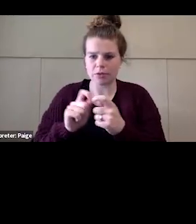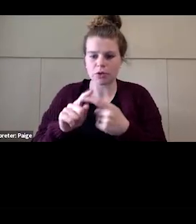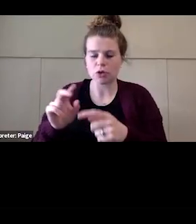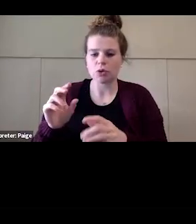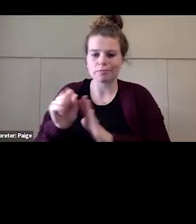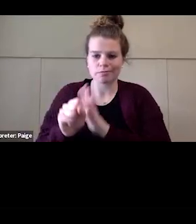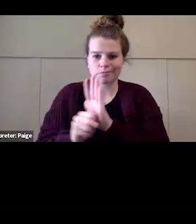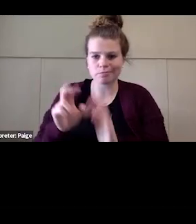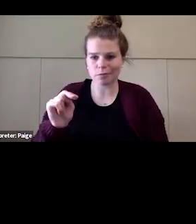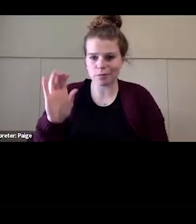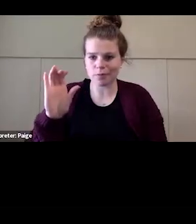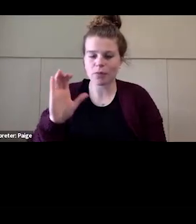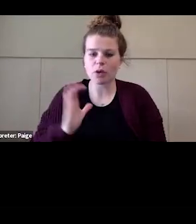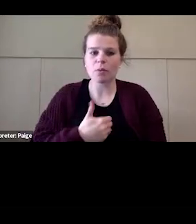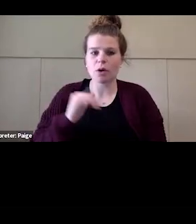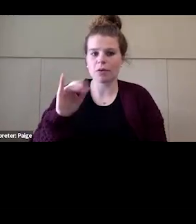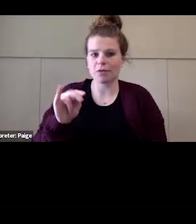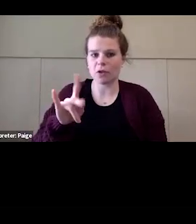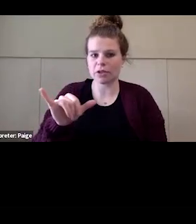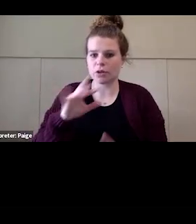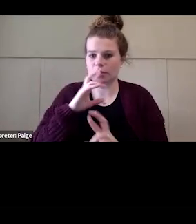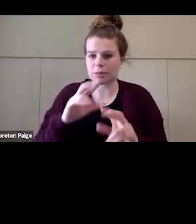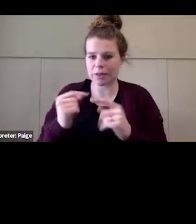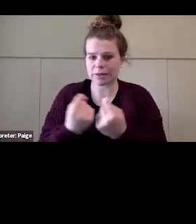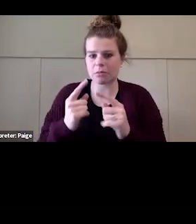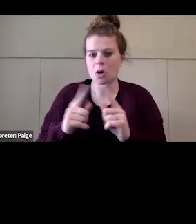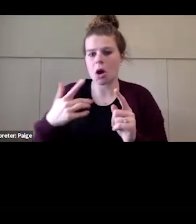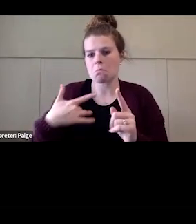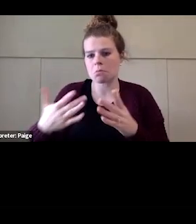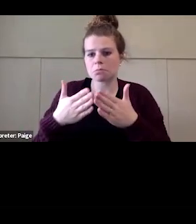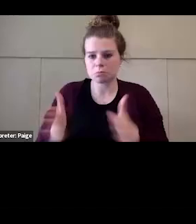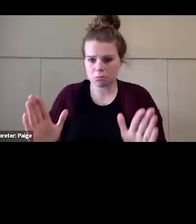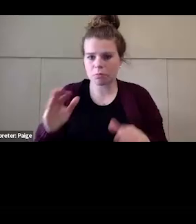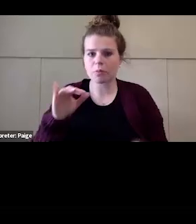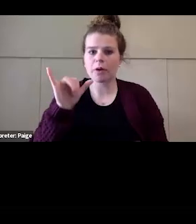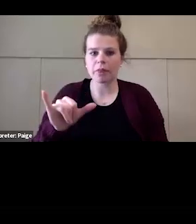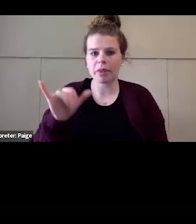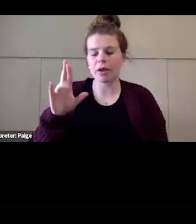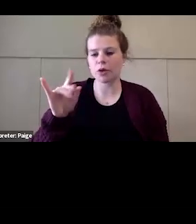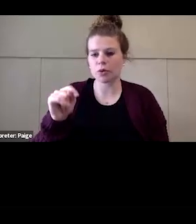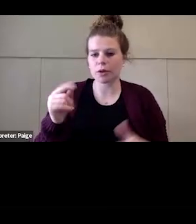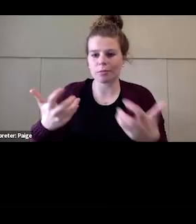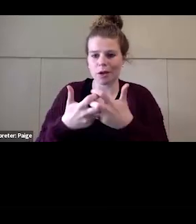about our involuntary response team. But generally, this unit pairs a licensed clinician